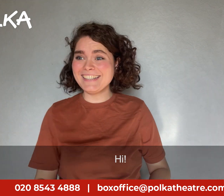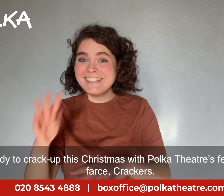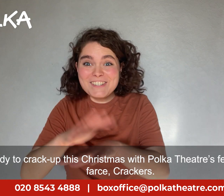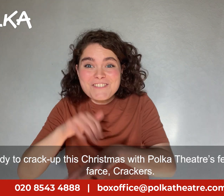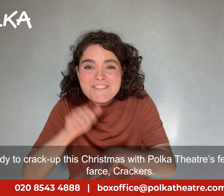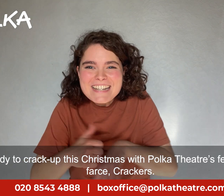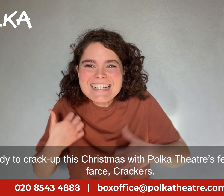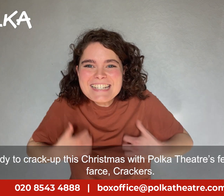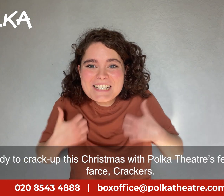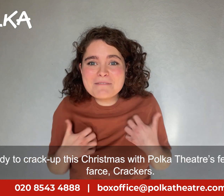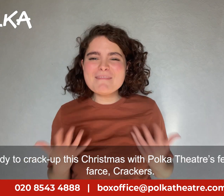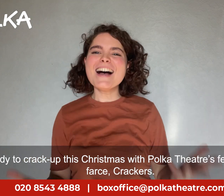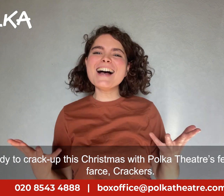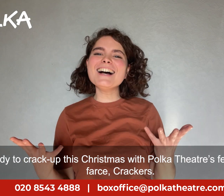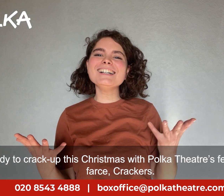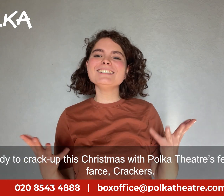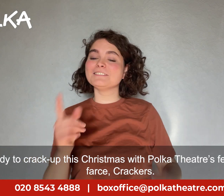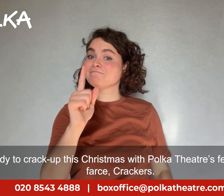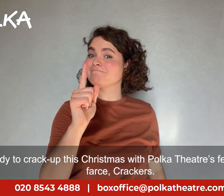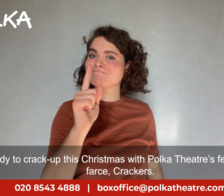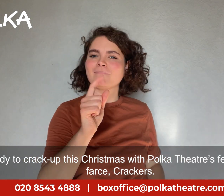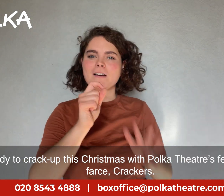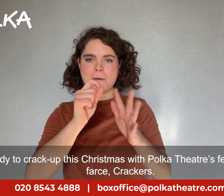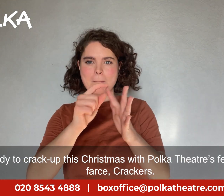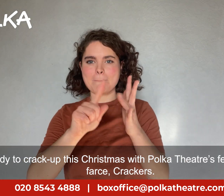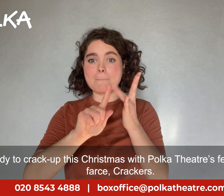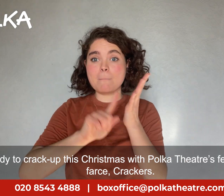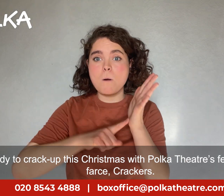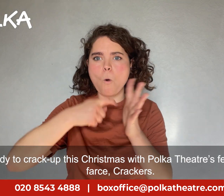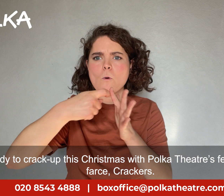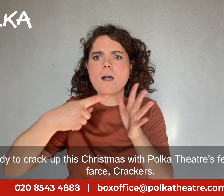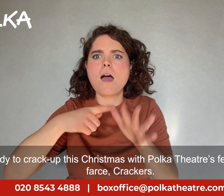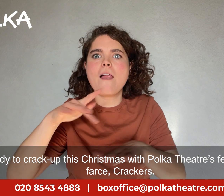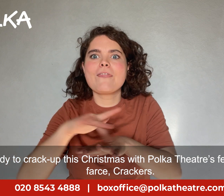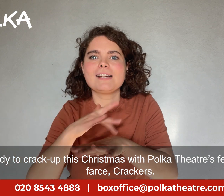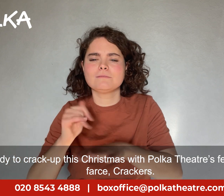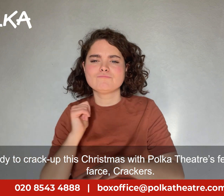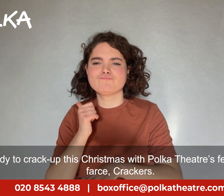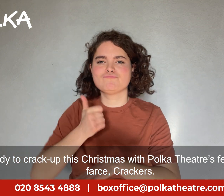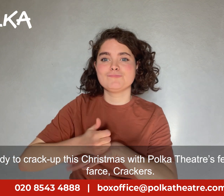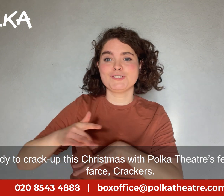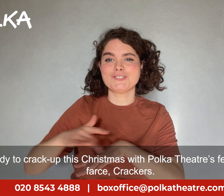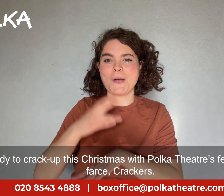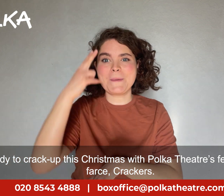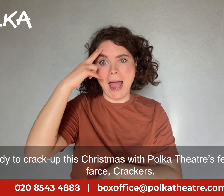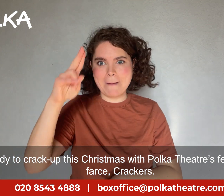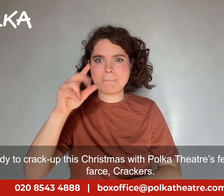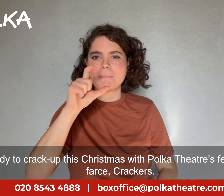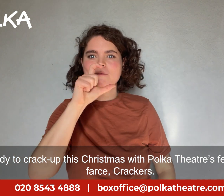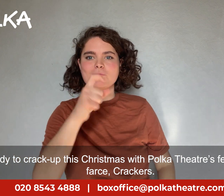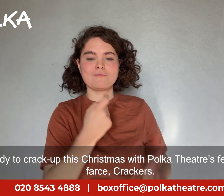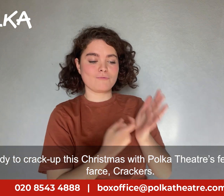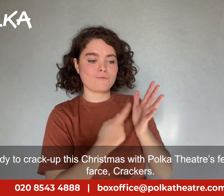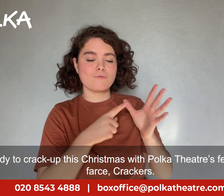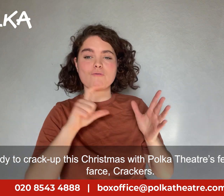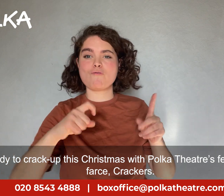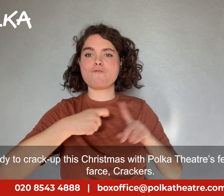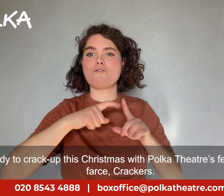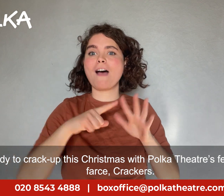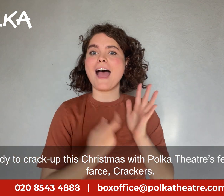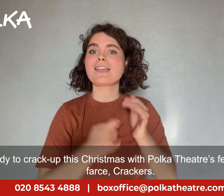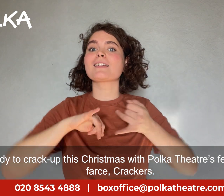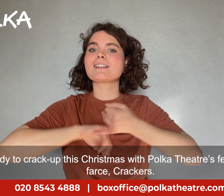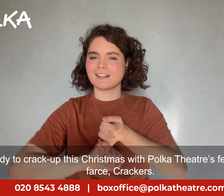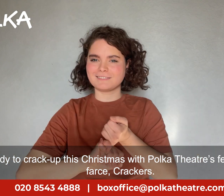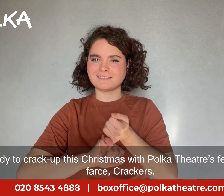Get ready to crack-up this Christmas with Polka Theatre's festive family farce, Crackers